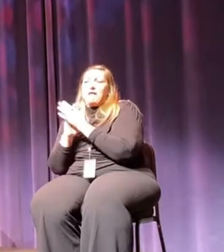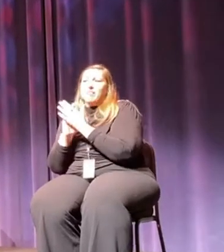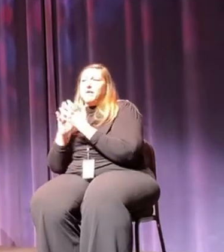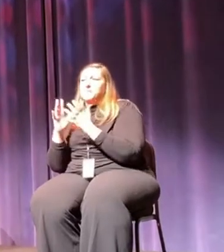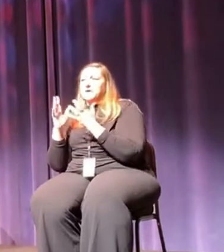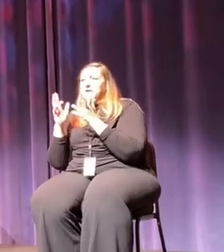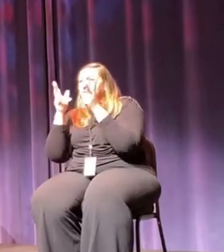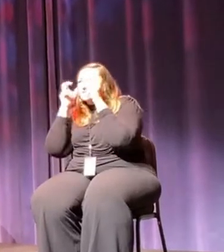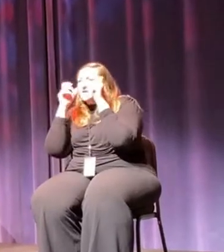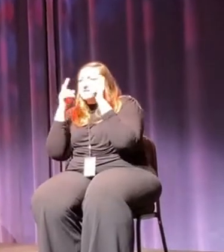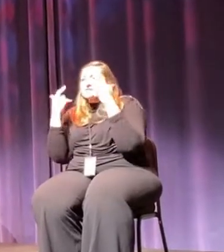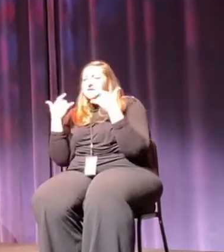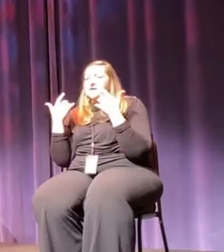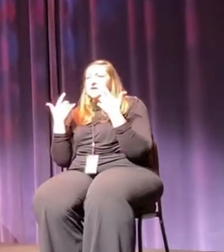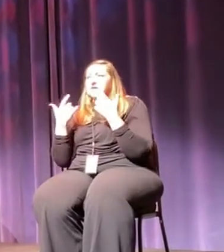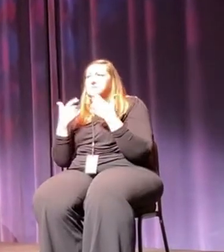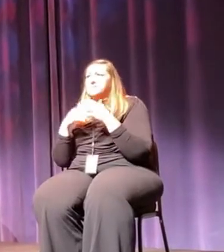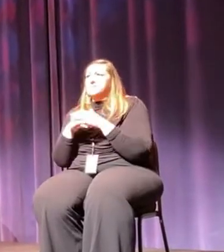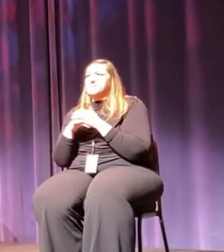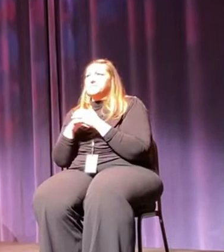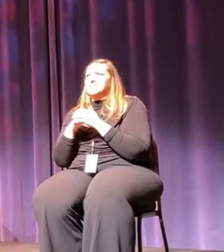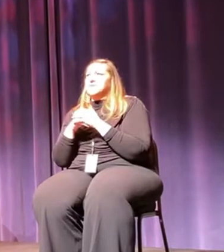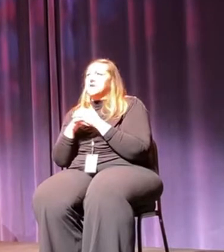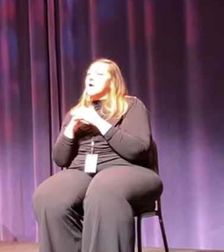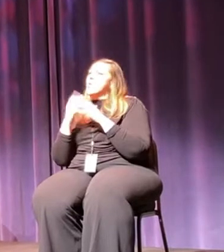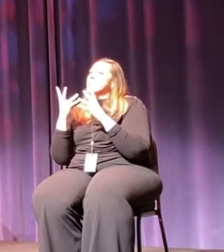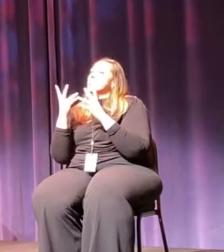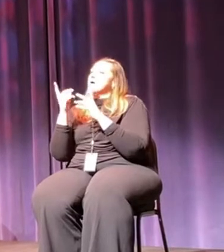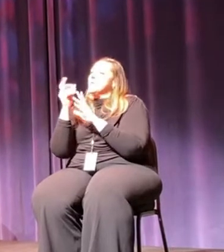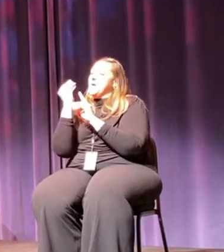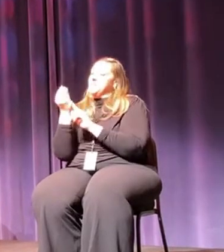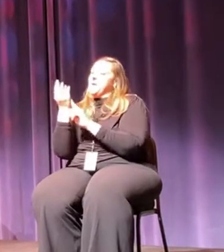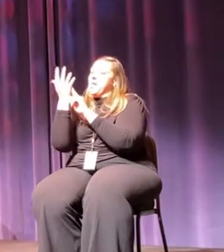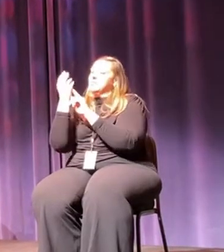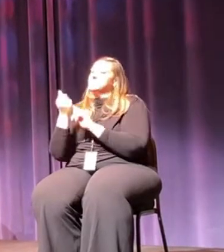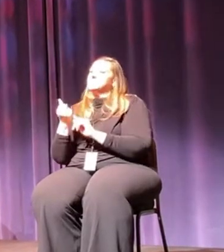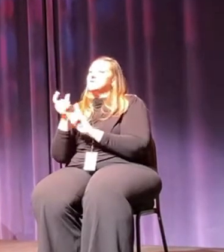Let's be bright for just a second and forever.